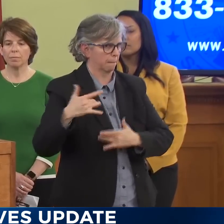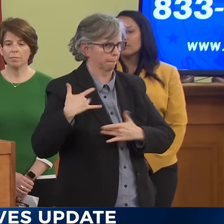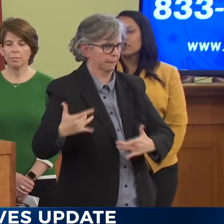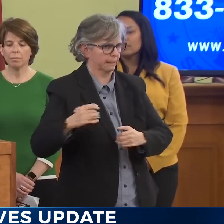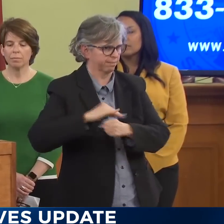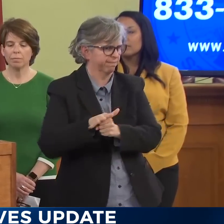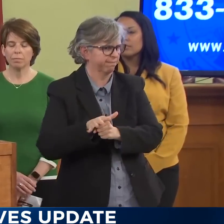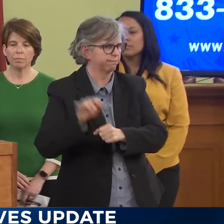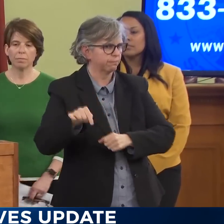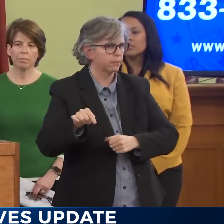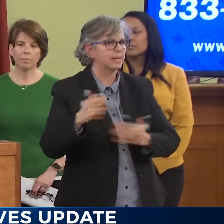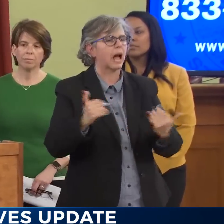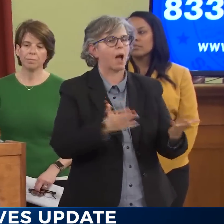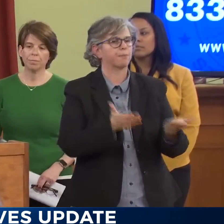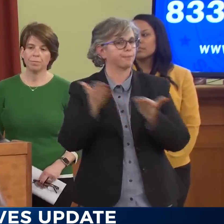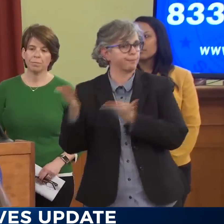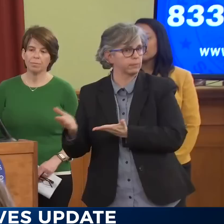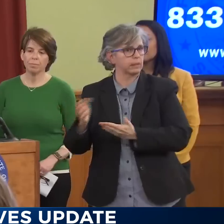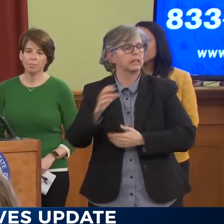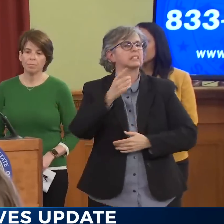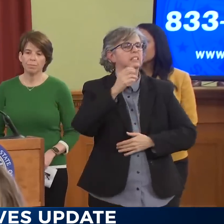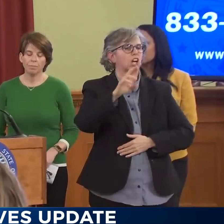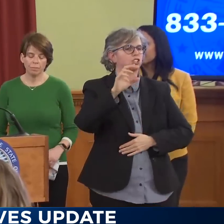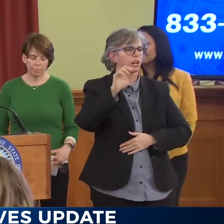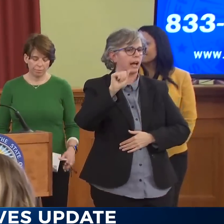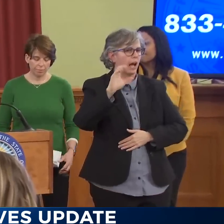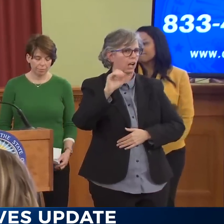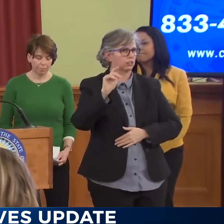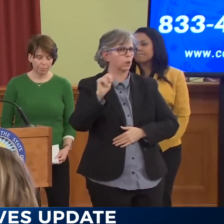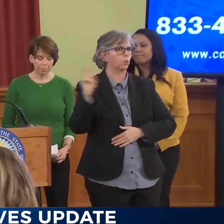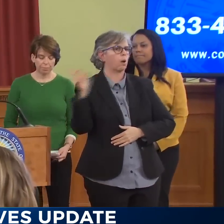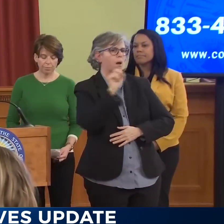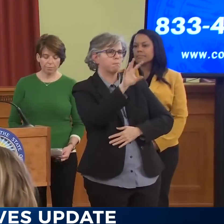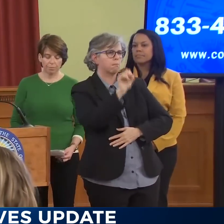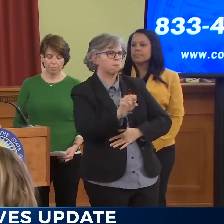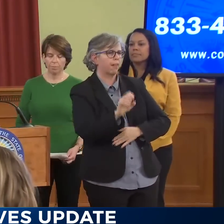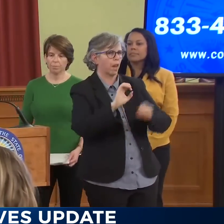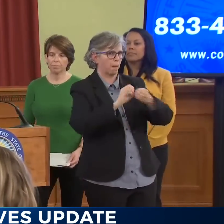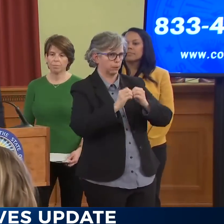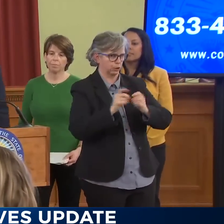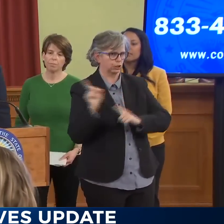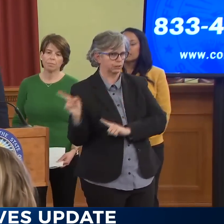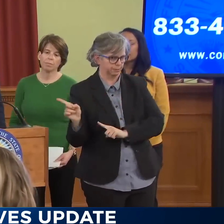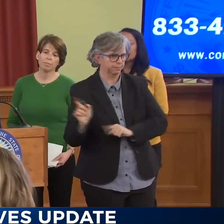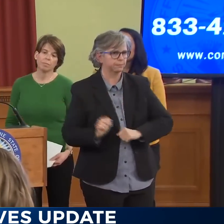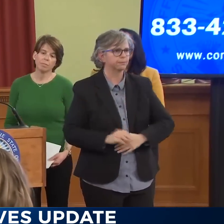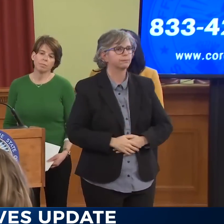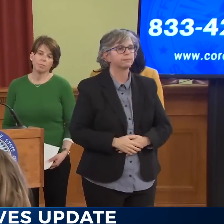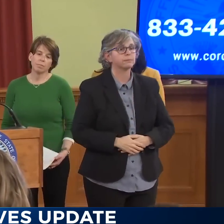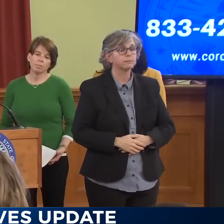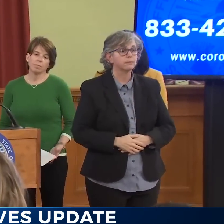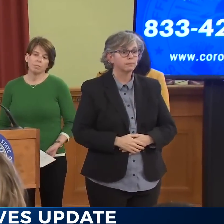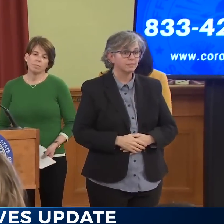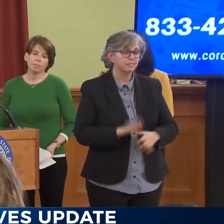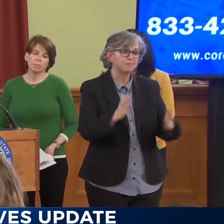VERY CONTAGIOUS. IT IS ALSO 20 TIMES MORE DEADLY.